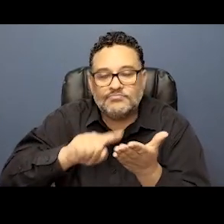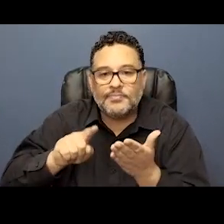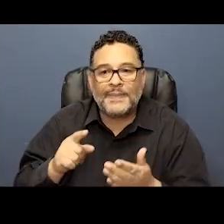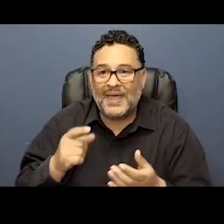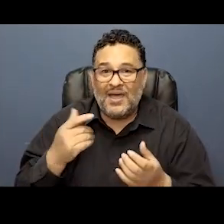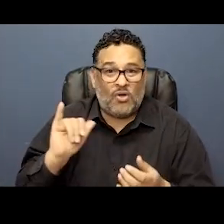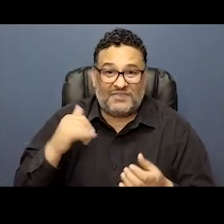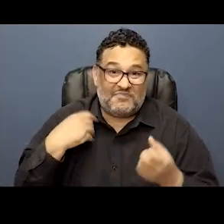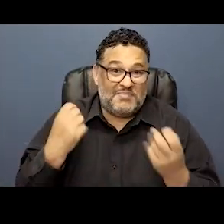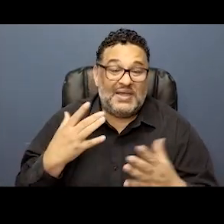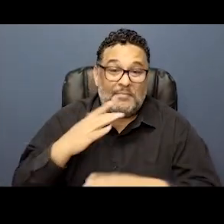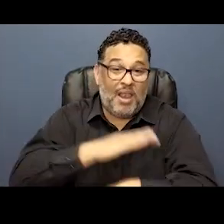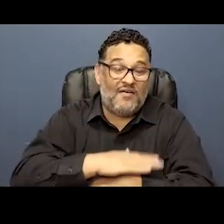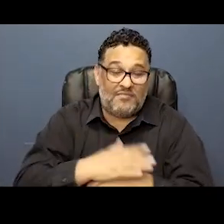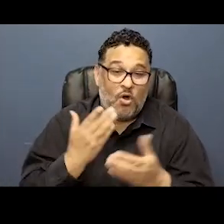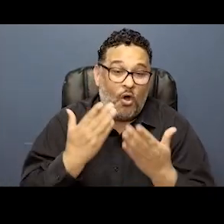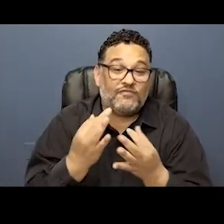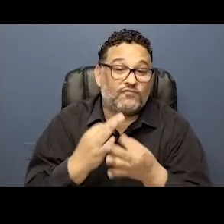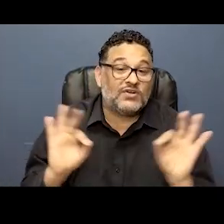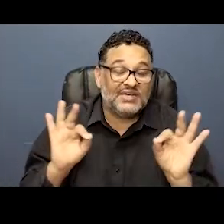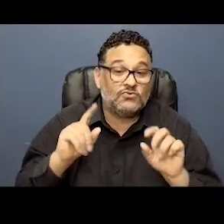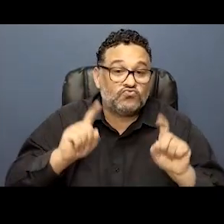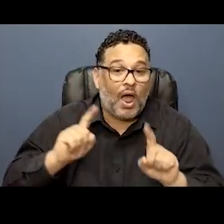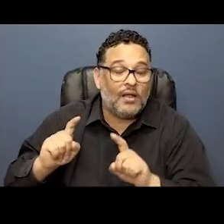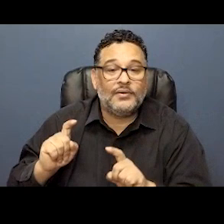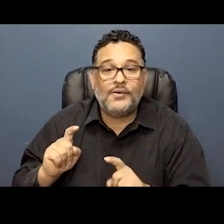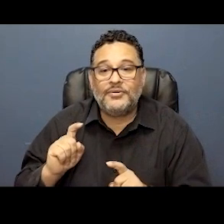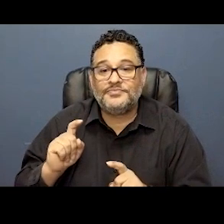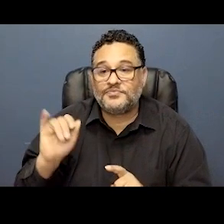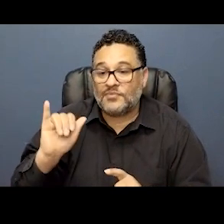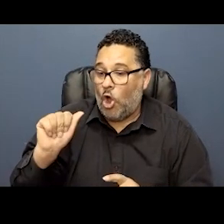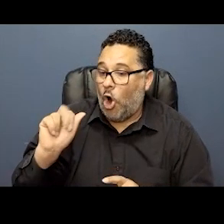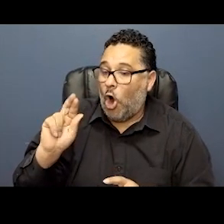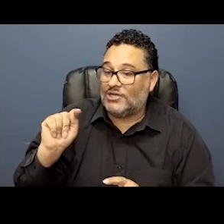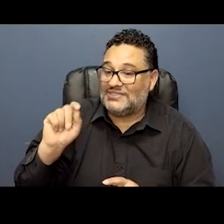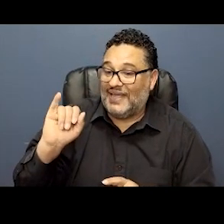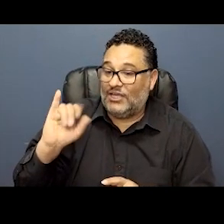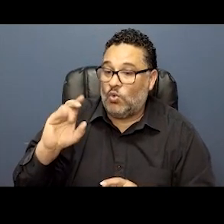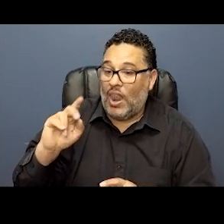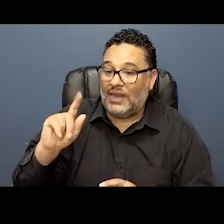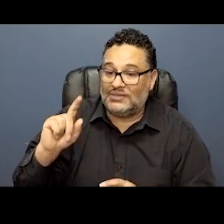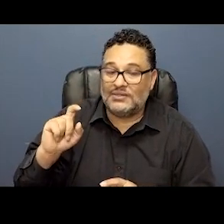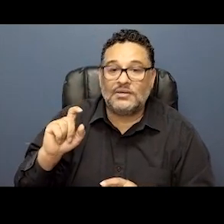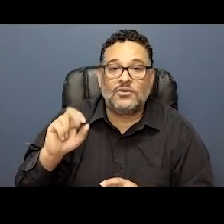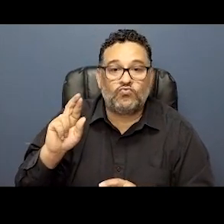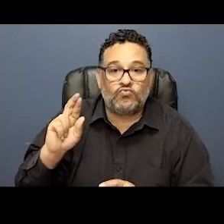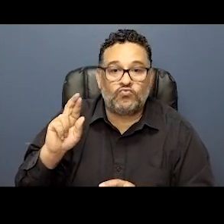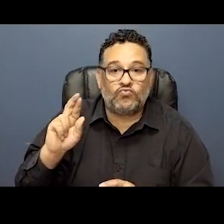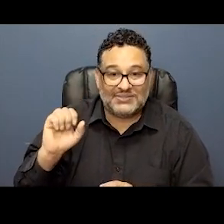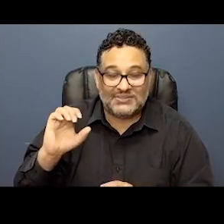There are also many platforms that offer free trials, such as Articulate Rise, so your team